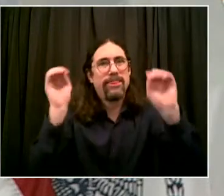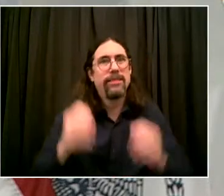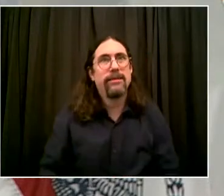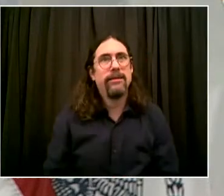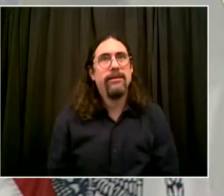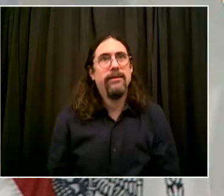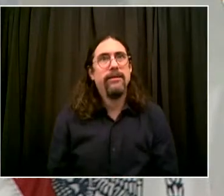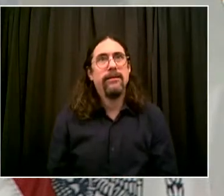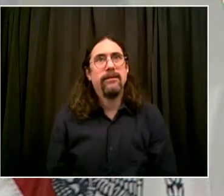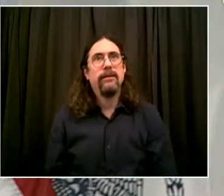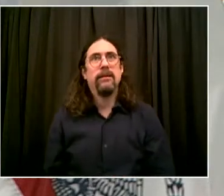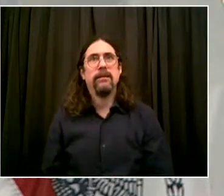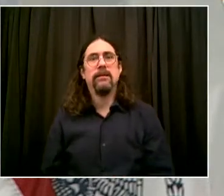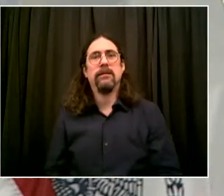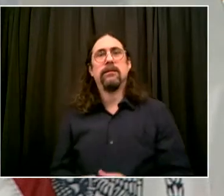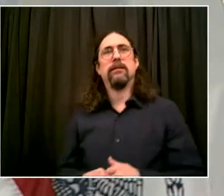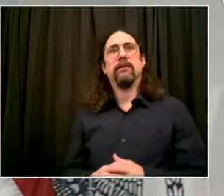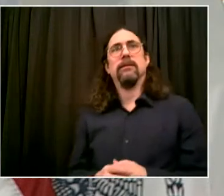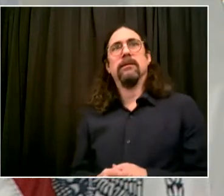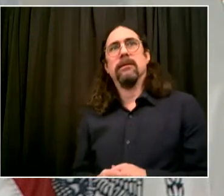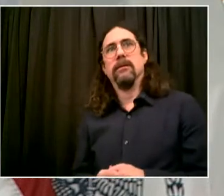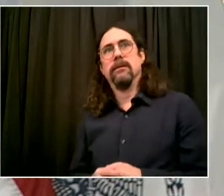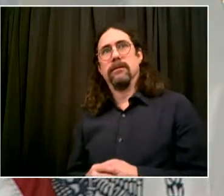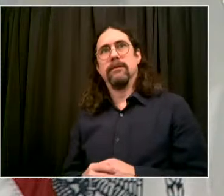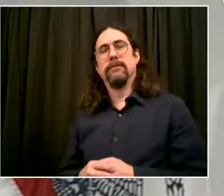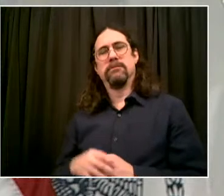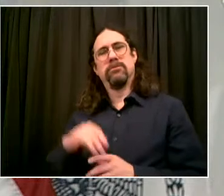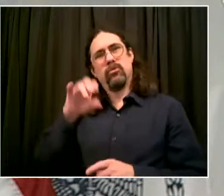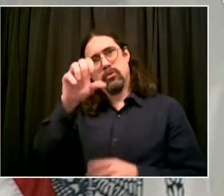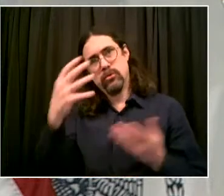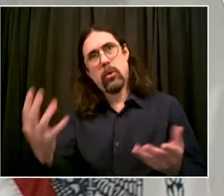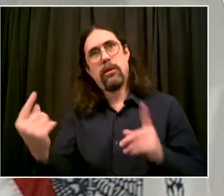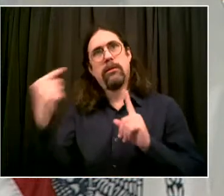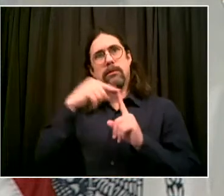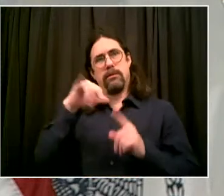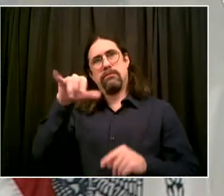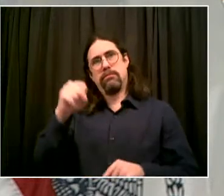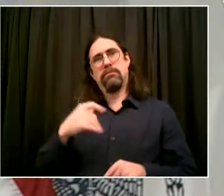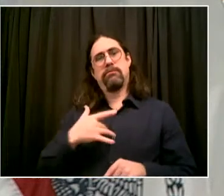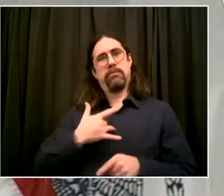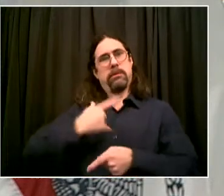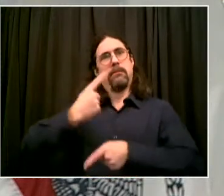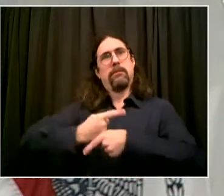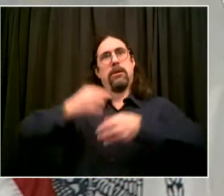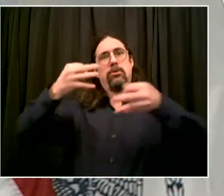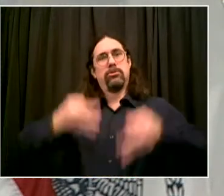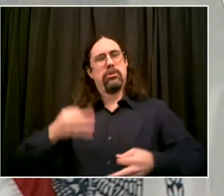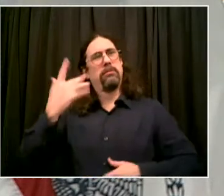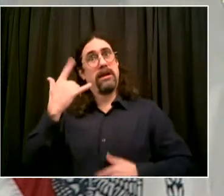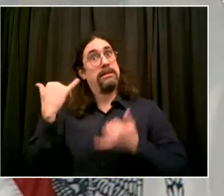KNOW THAT WE HAVE A W NE ADMINISTRATION IN WASHINGTON THAT IS GOING TO INCREASE SUPPLY AND WE HAVE MORE VACCINEECOS MMING,